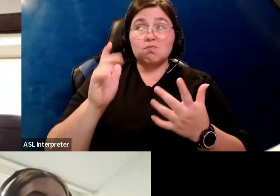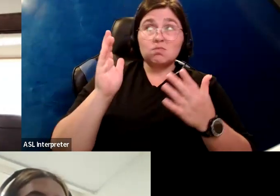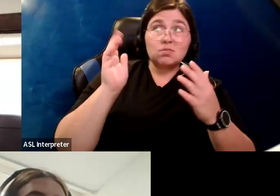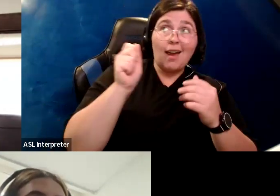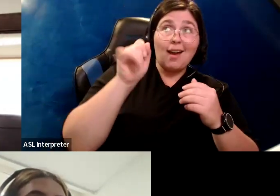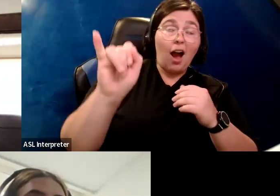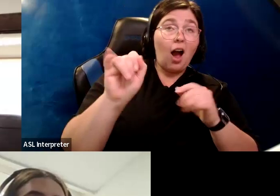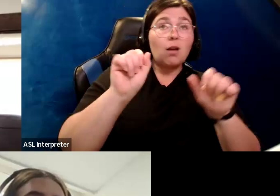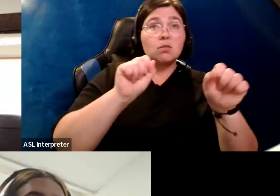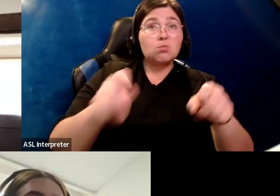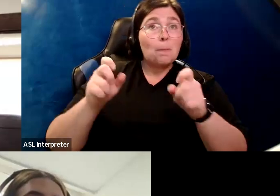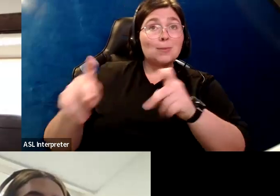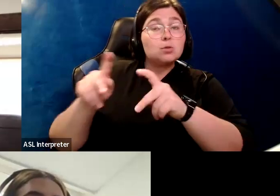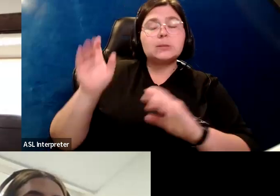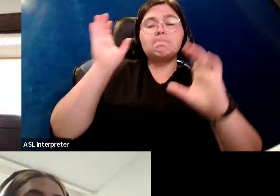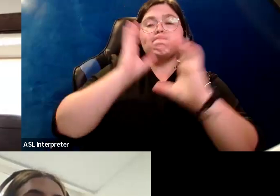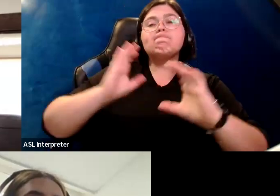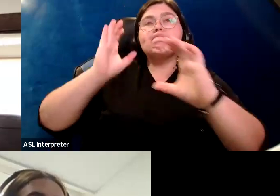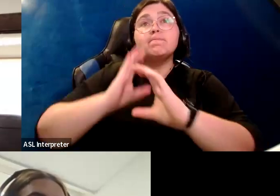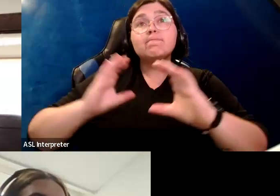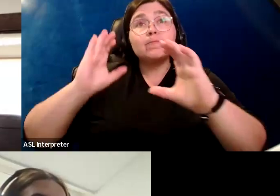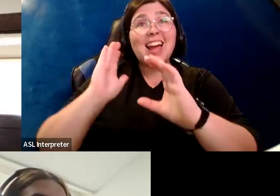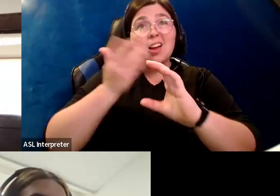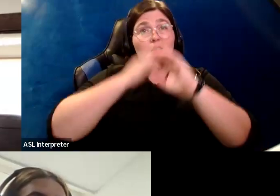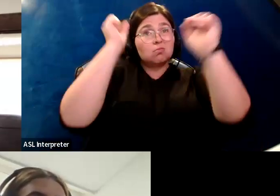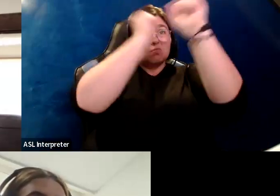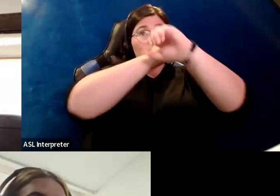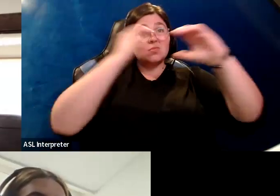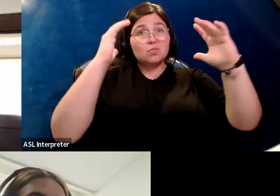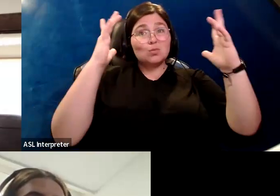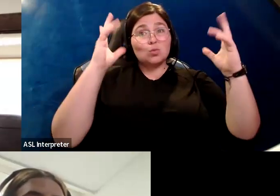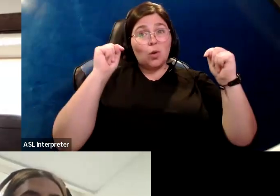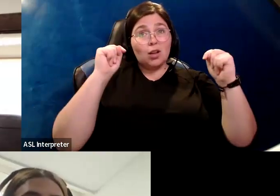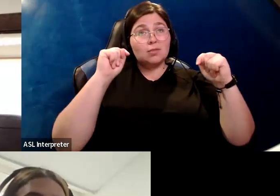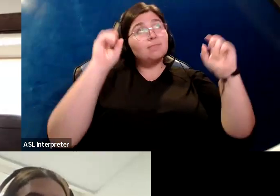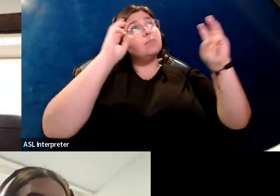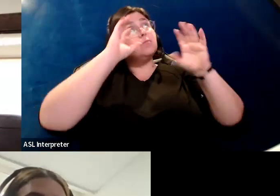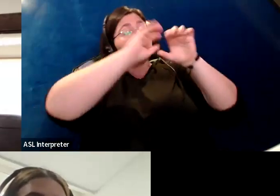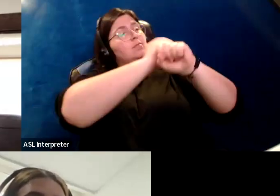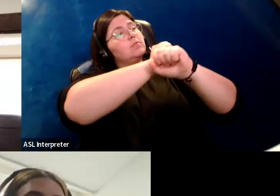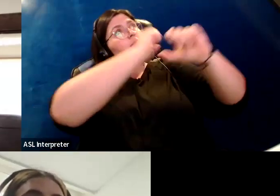let us do so with a vision of a world